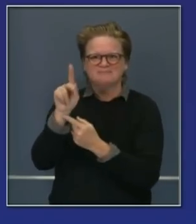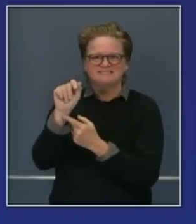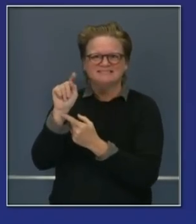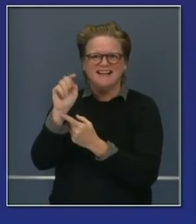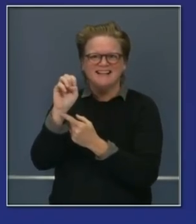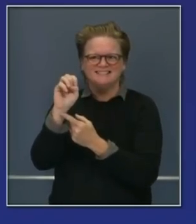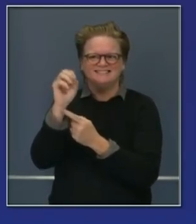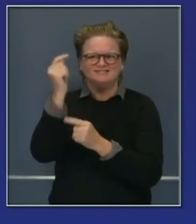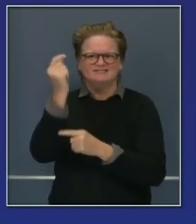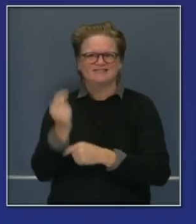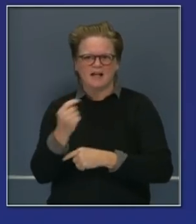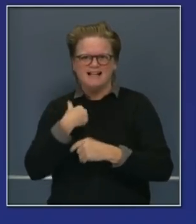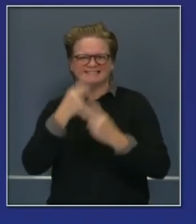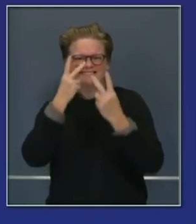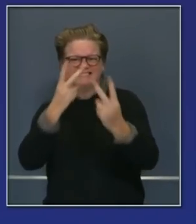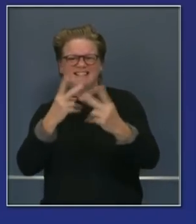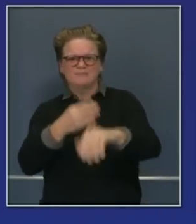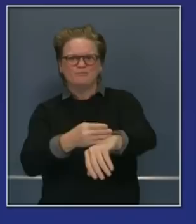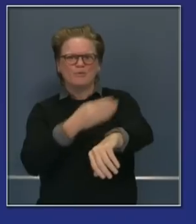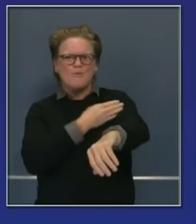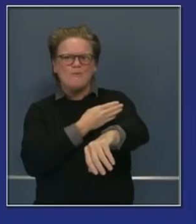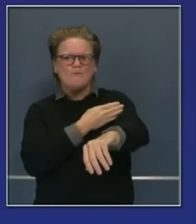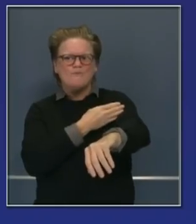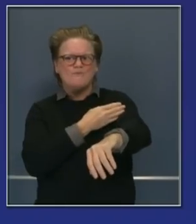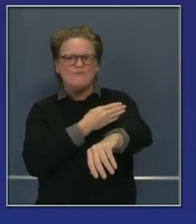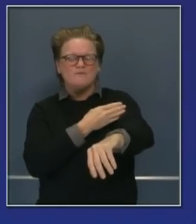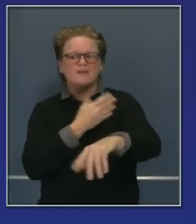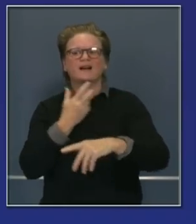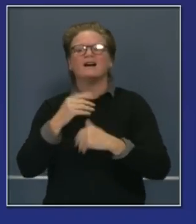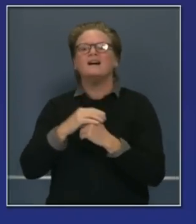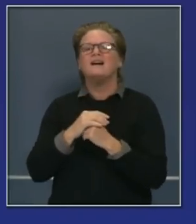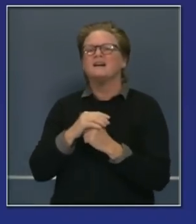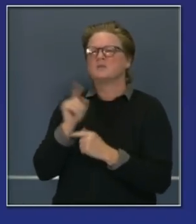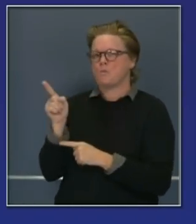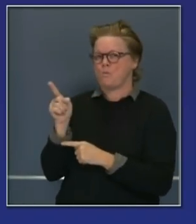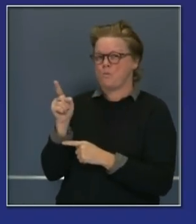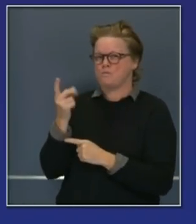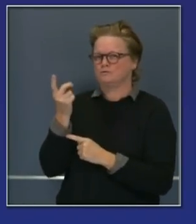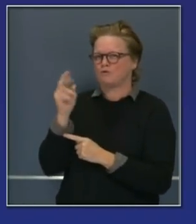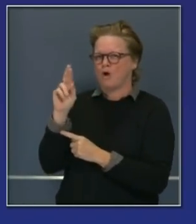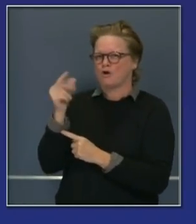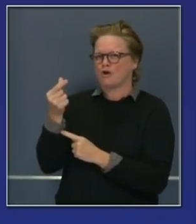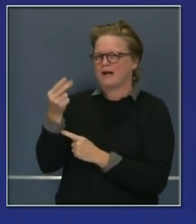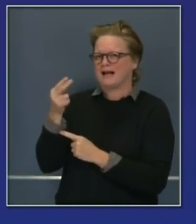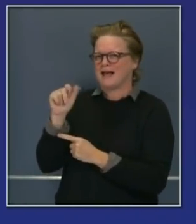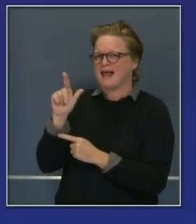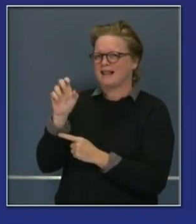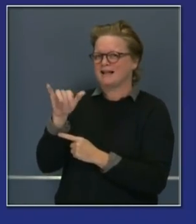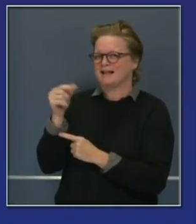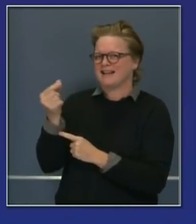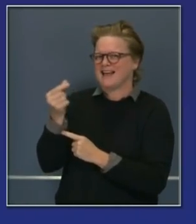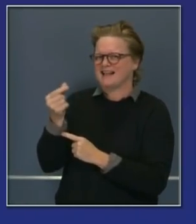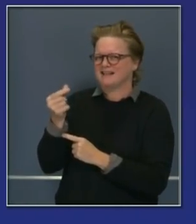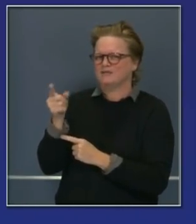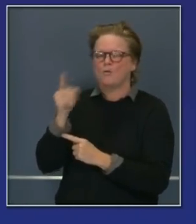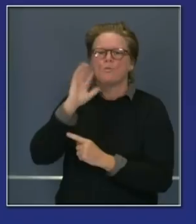WE HAVE MADE TREMENDOUS PROGRESS SINCE WE BEGAN TO SOCIALIZE THIS NEW TIERED STATUS. I ANTICIPATE TOMORROW YOU WILL